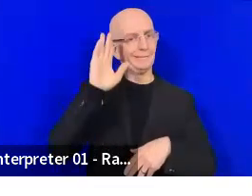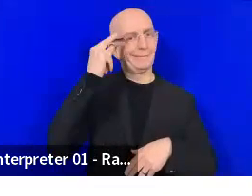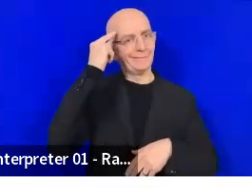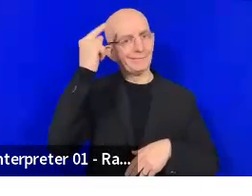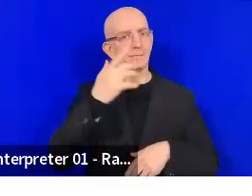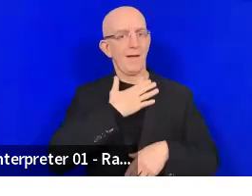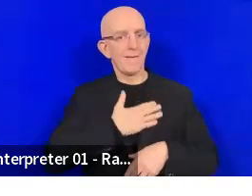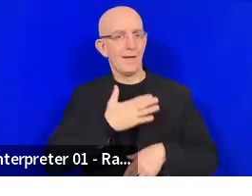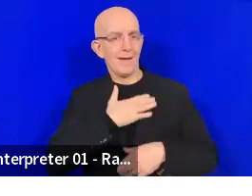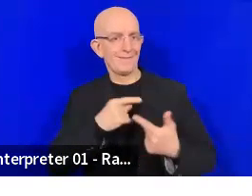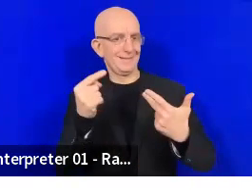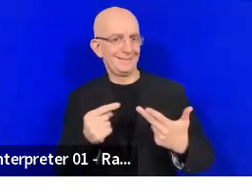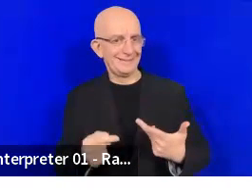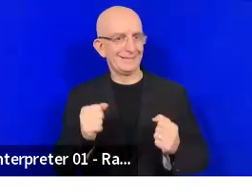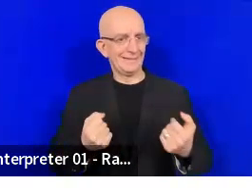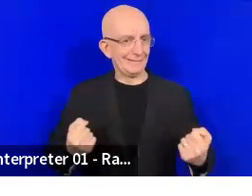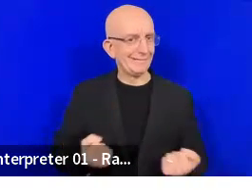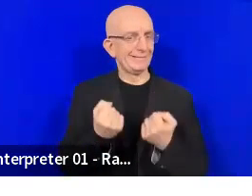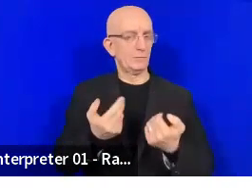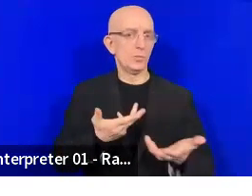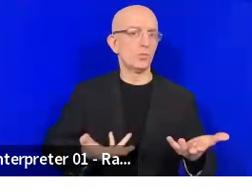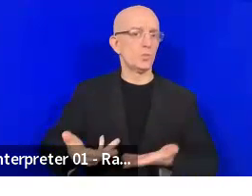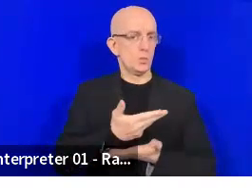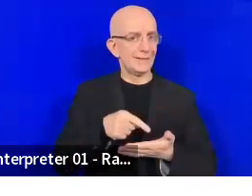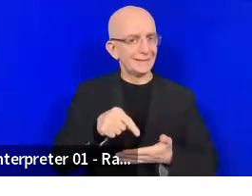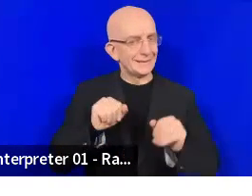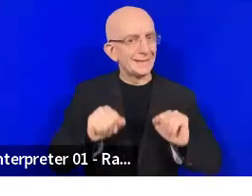may have been advocating for the specific health areas that we champion.